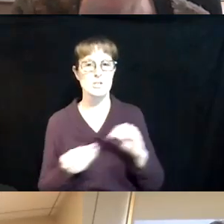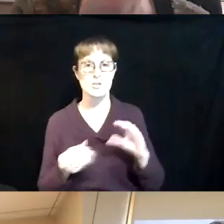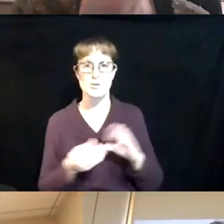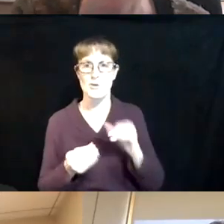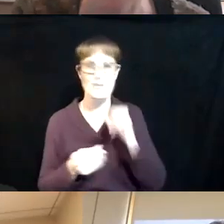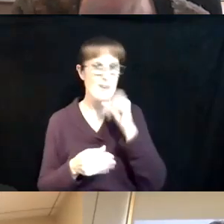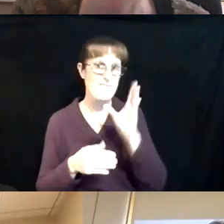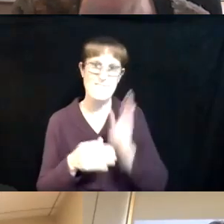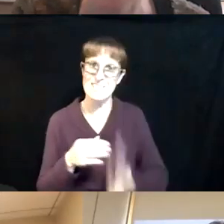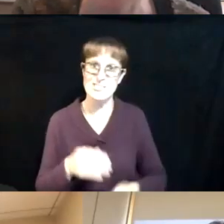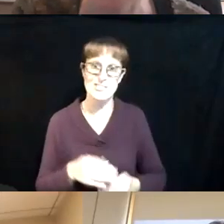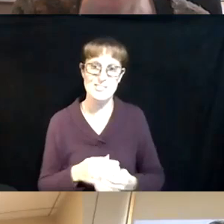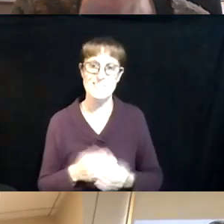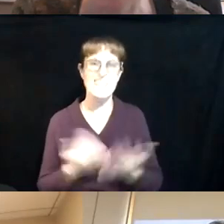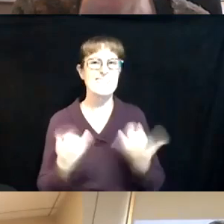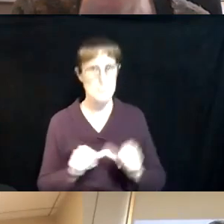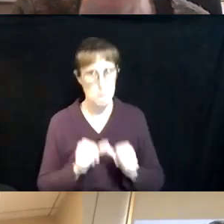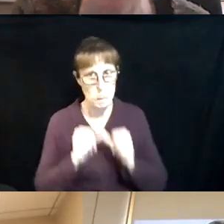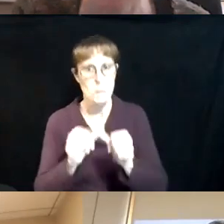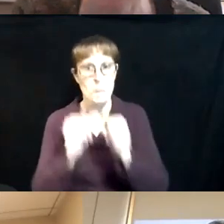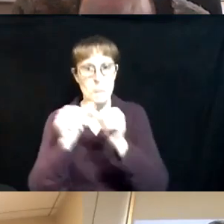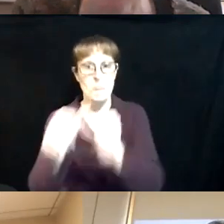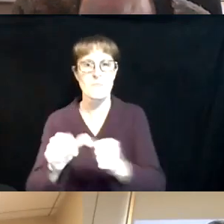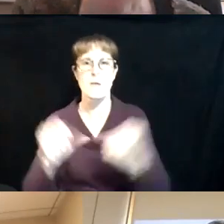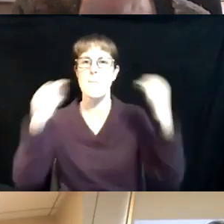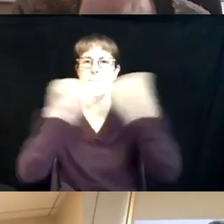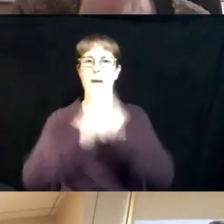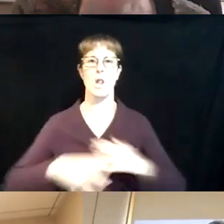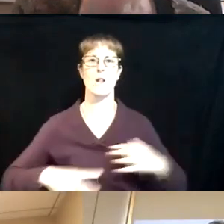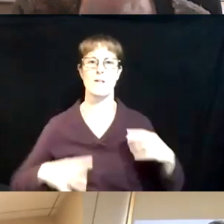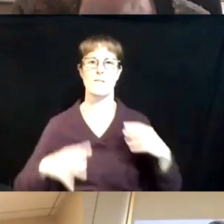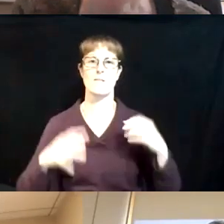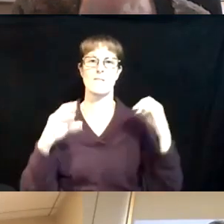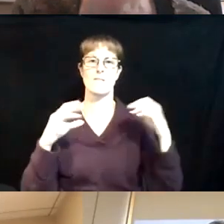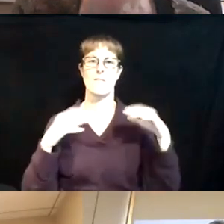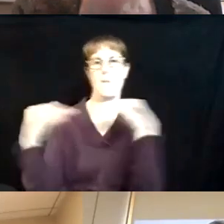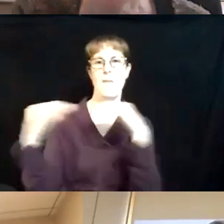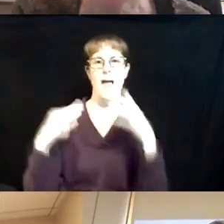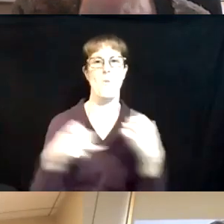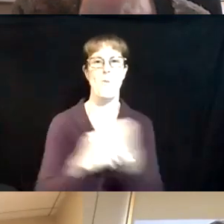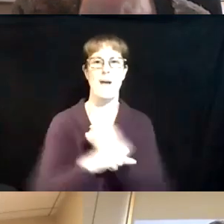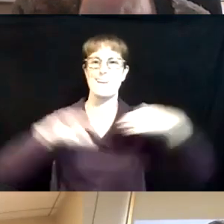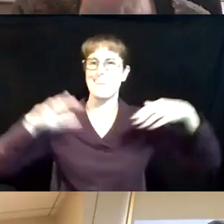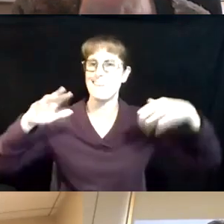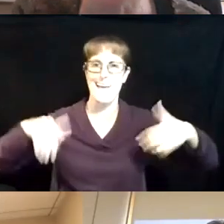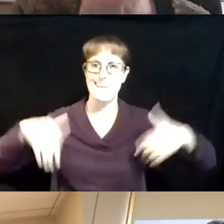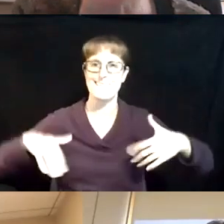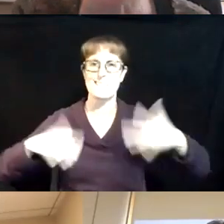There are many battles still to be made. I think that this conversation was enlightening